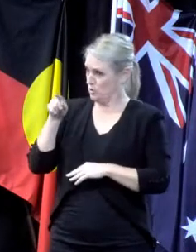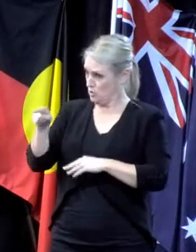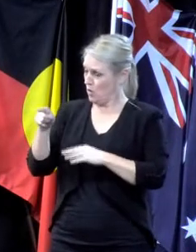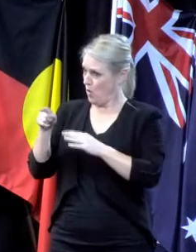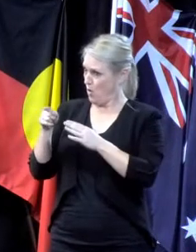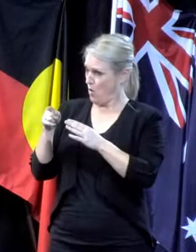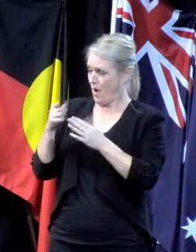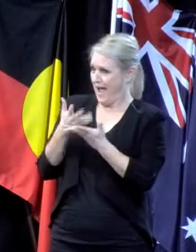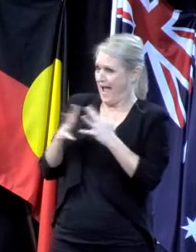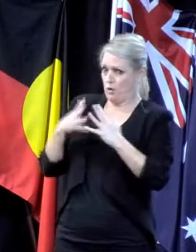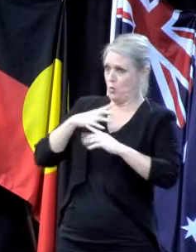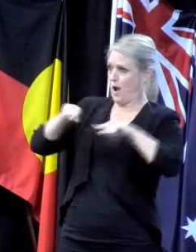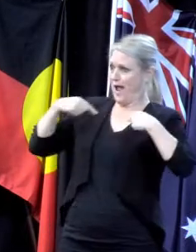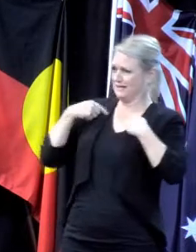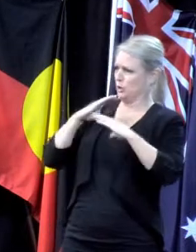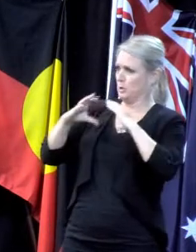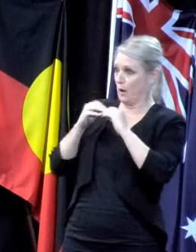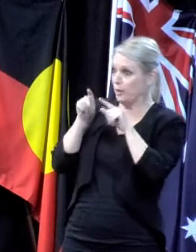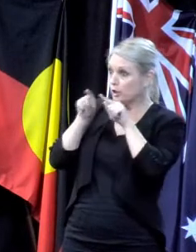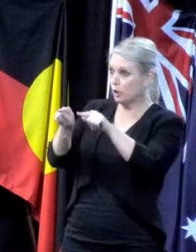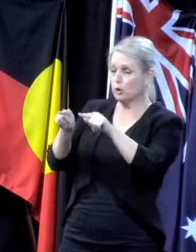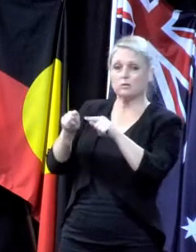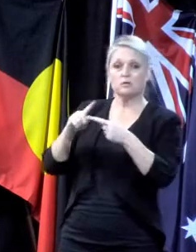Some may want an email. Some may want a phone call.